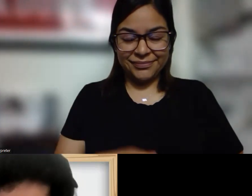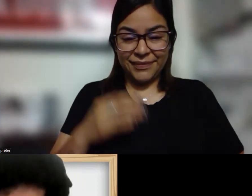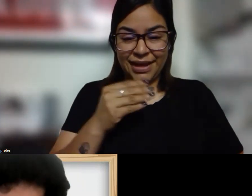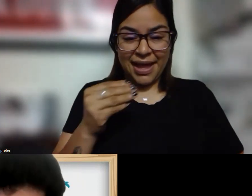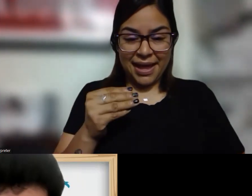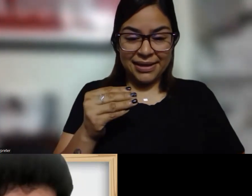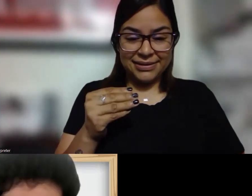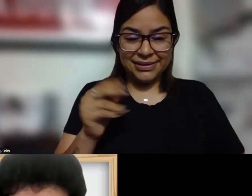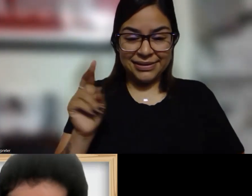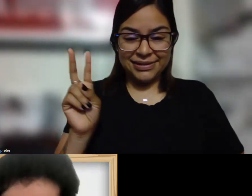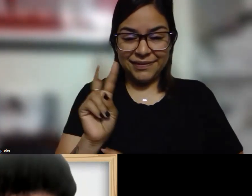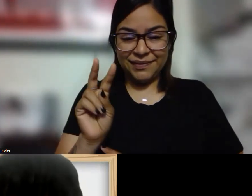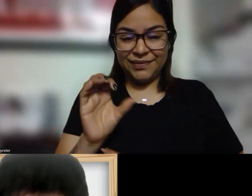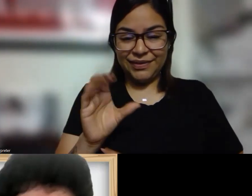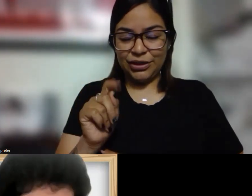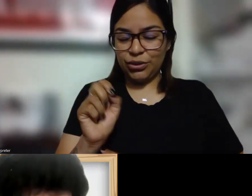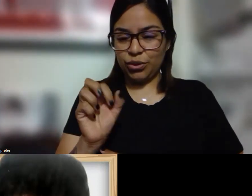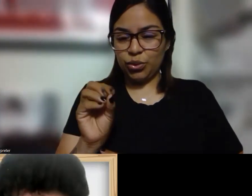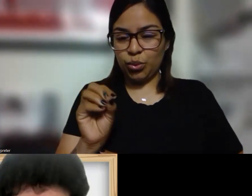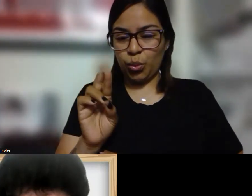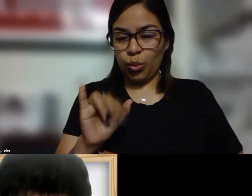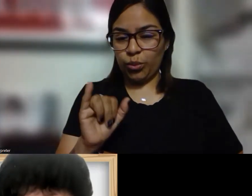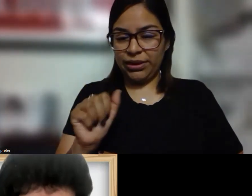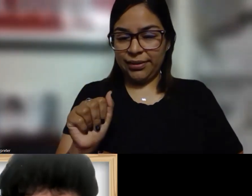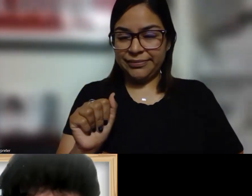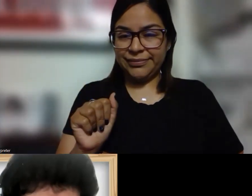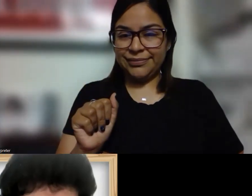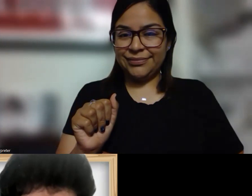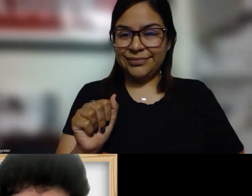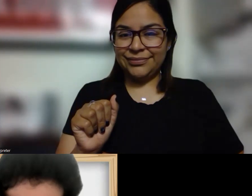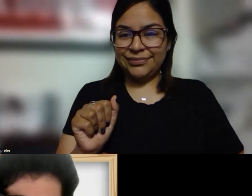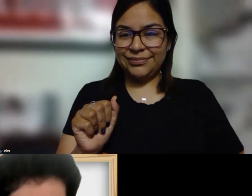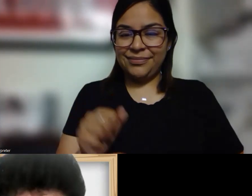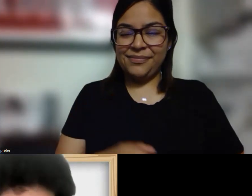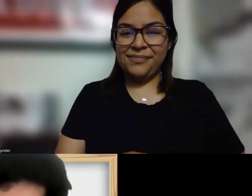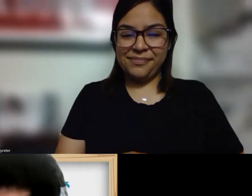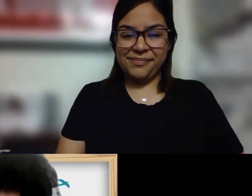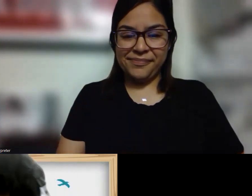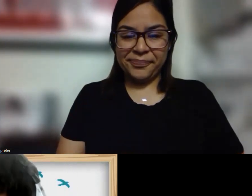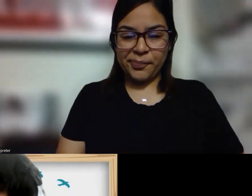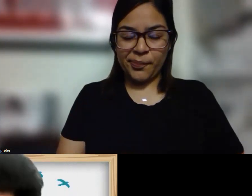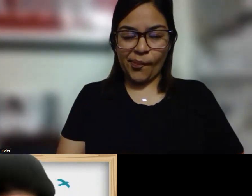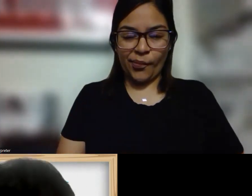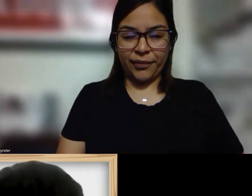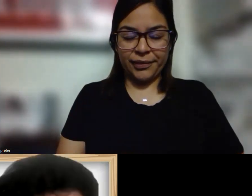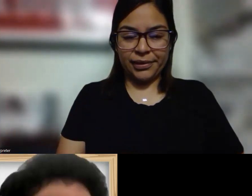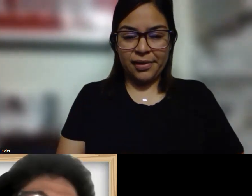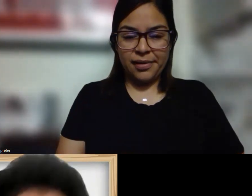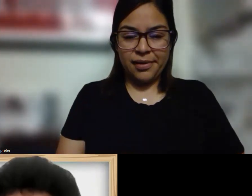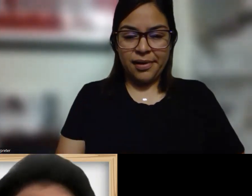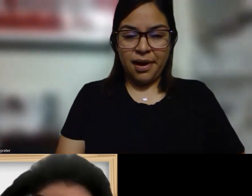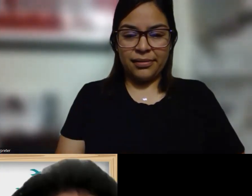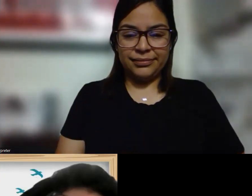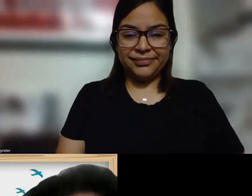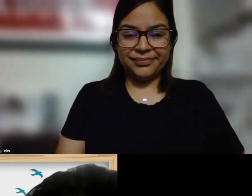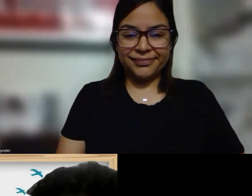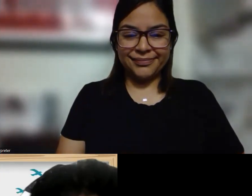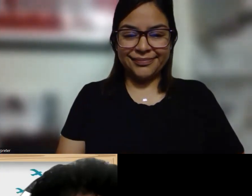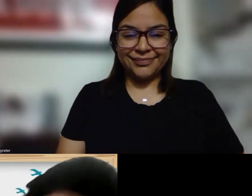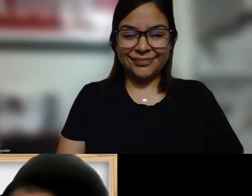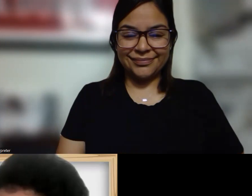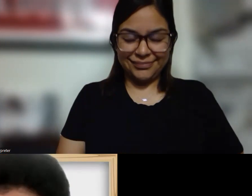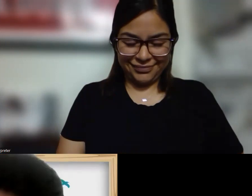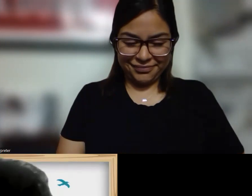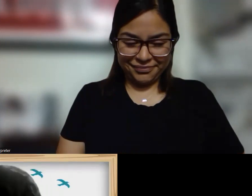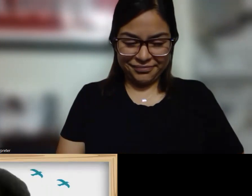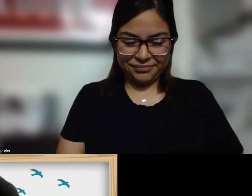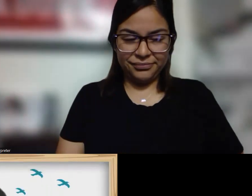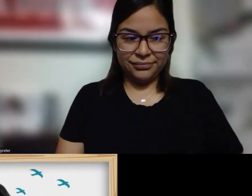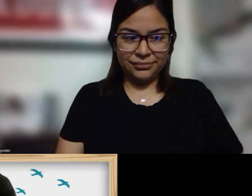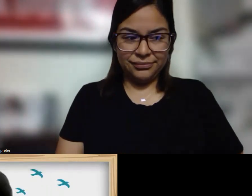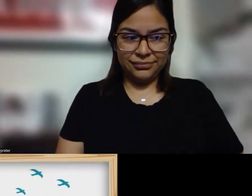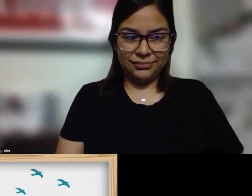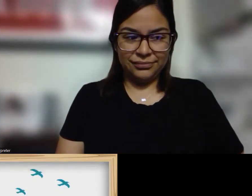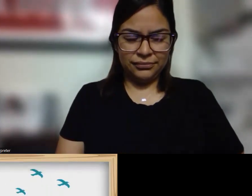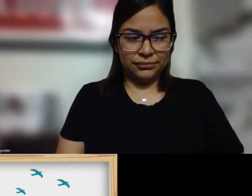training work group uh Carl uh Victoria would love to hear an update yeah